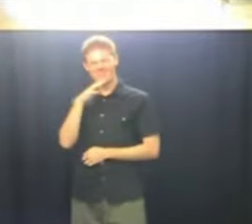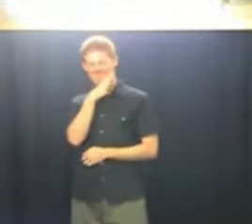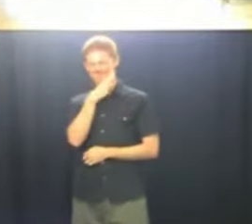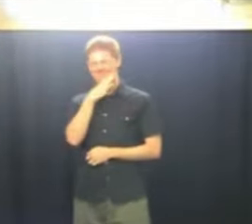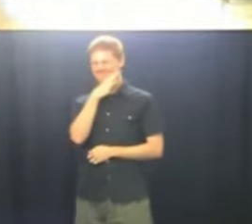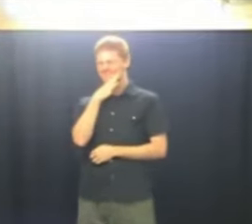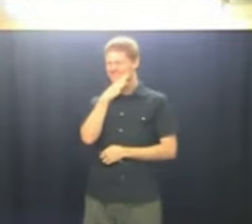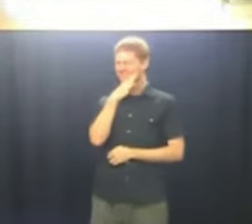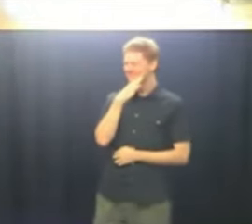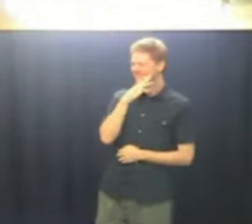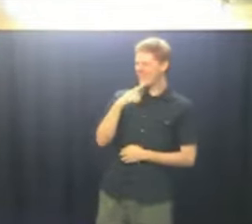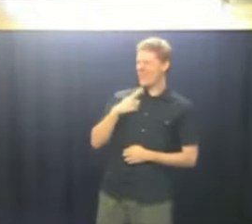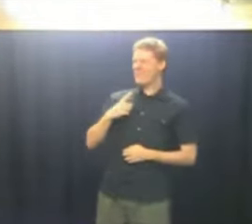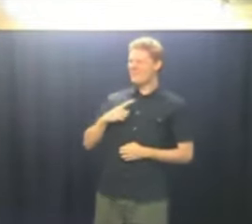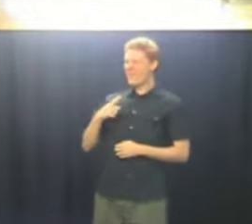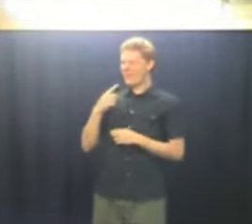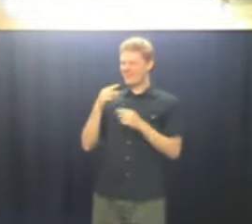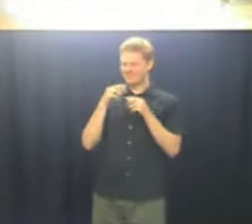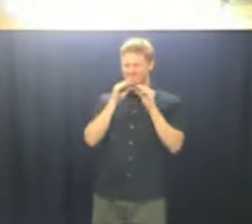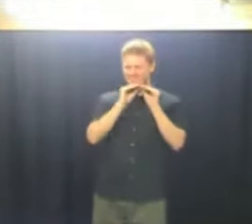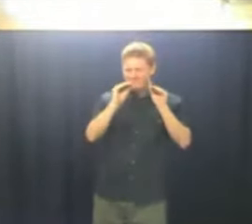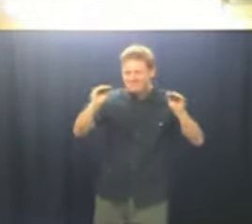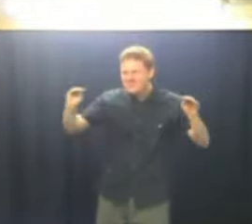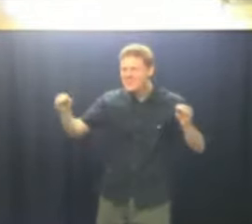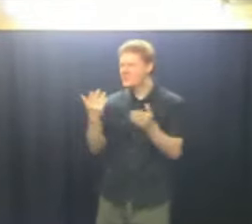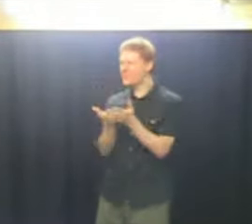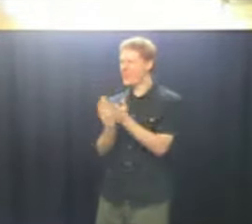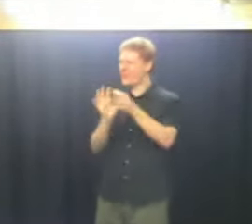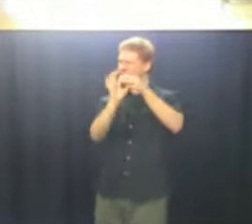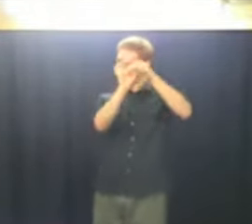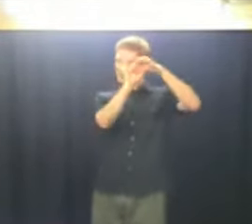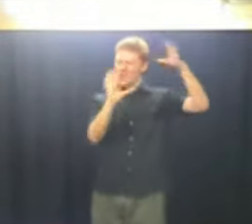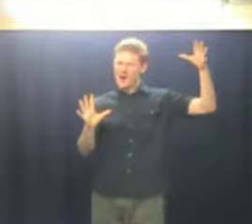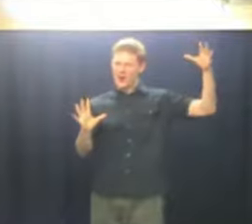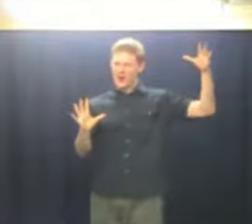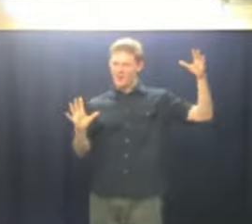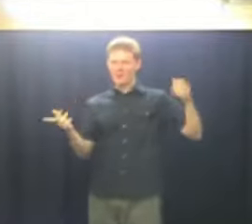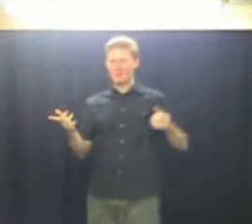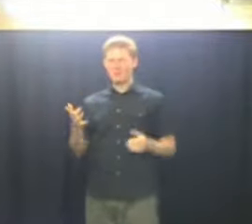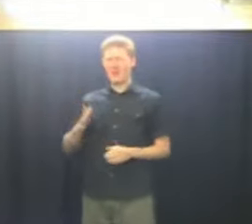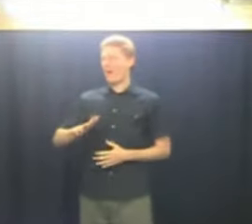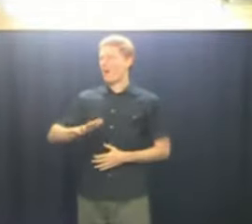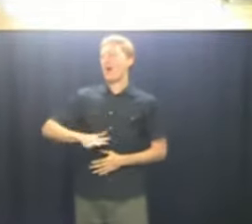Maybe you are thinking why would I teach how to stray from Jesus?